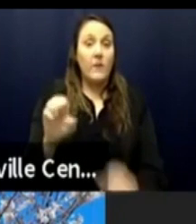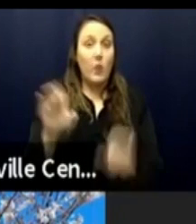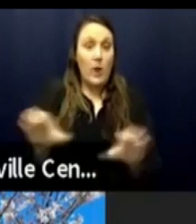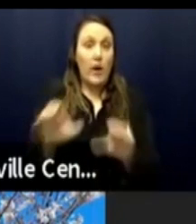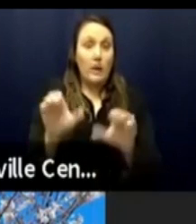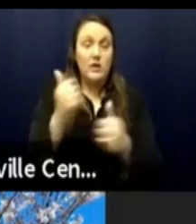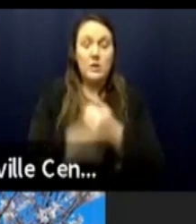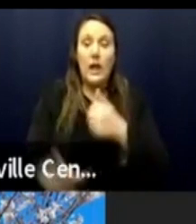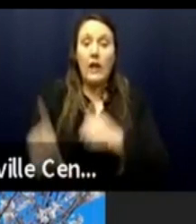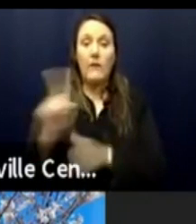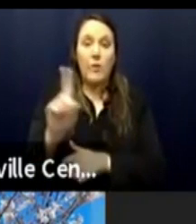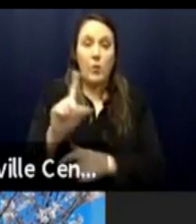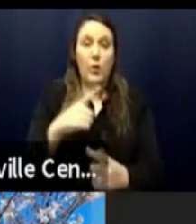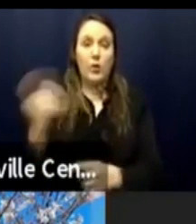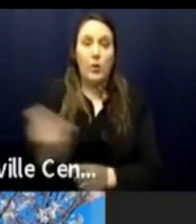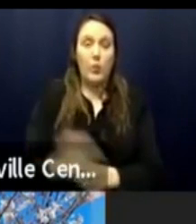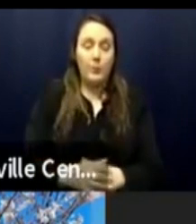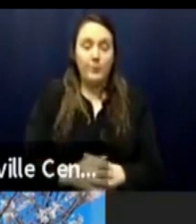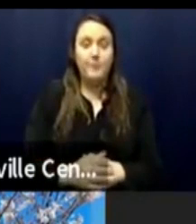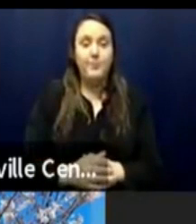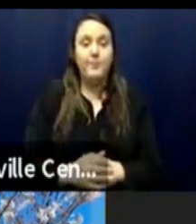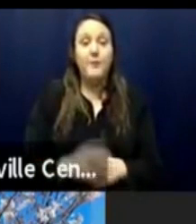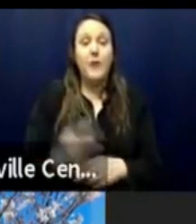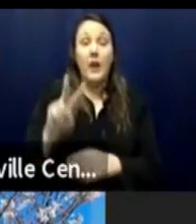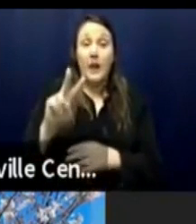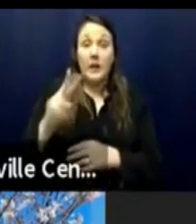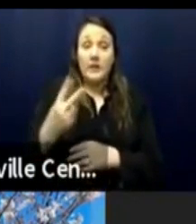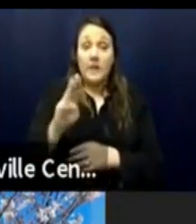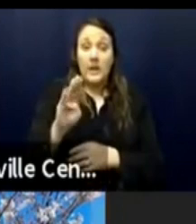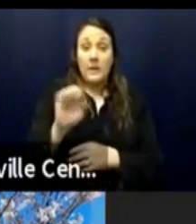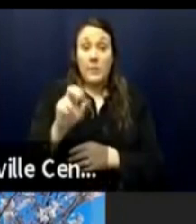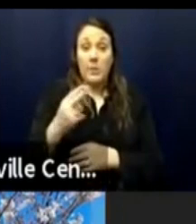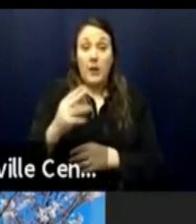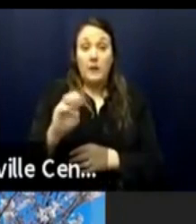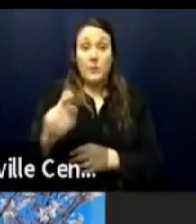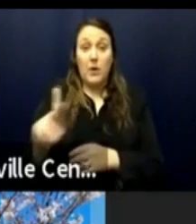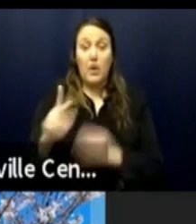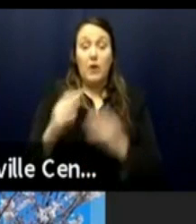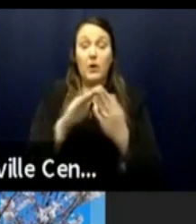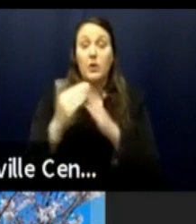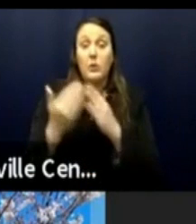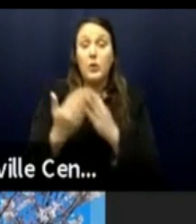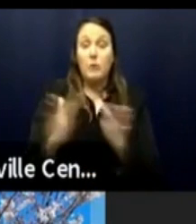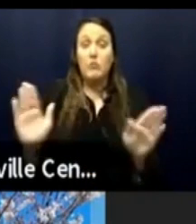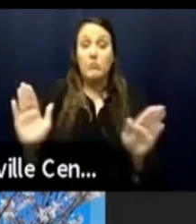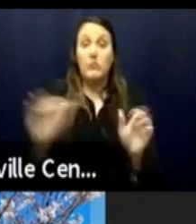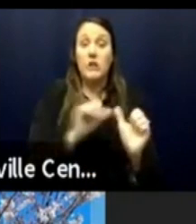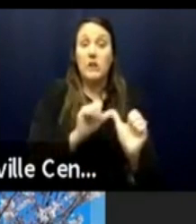ABOUT 88 CASES PER DAY. IT HELPS TO DELIVER THE VOLUME OF NEW CASES TURN INTO A DOWNWARD TREND AND IF IT WERE FOR THIS TO HAPPEN EVERYBODY NEEDS TO CONTINUE TELLING THE FIVE CORE ACTIONS EVERYWHERE